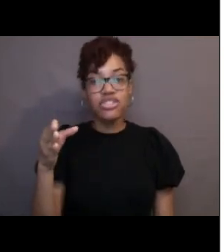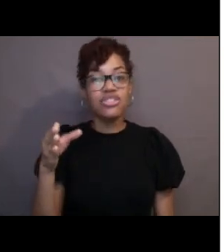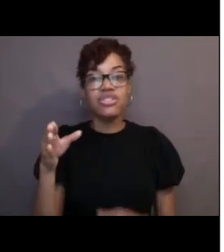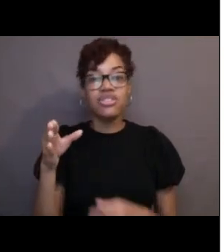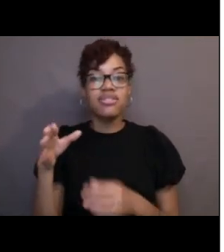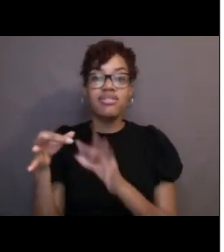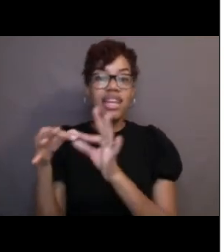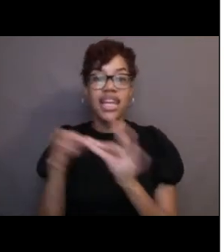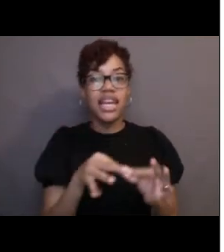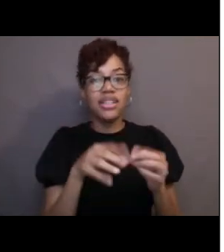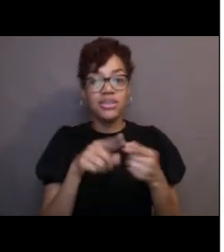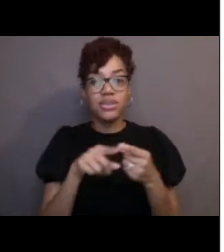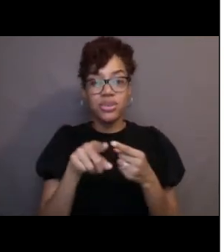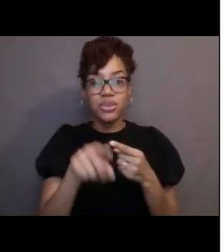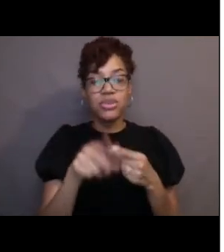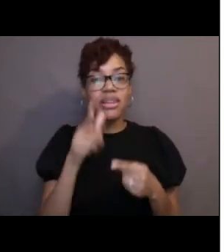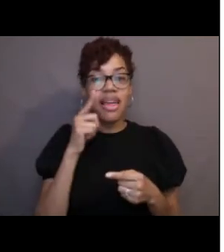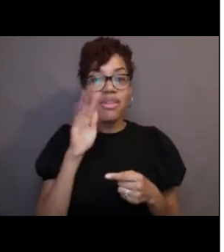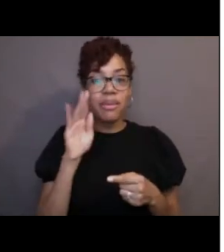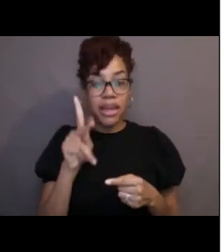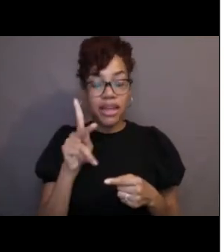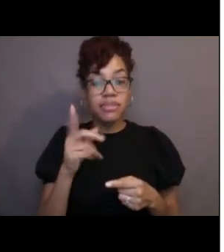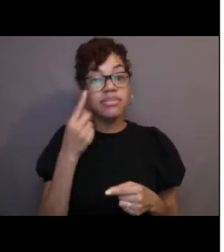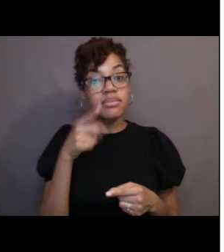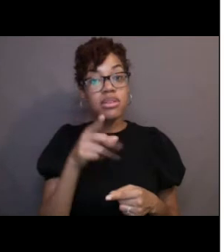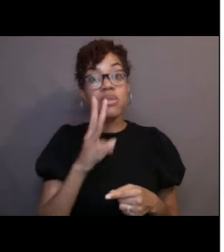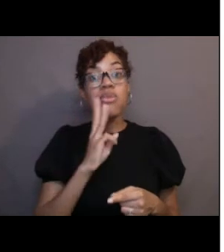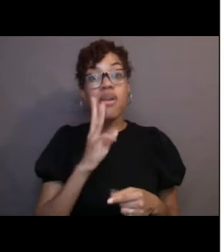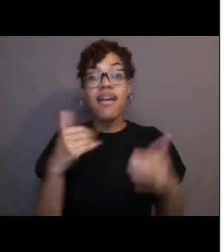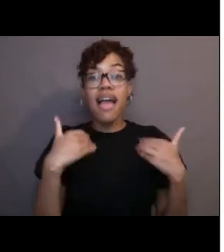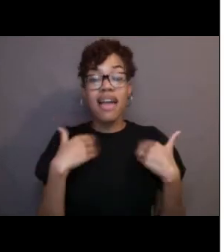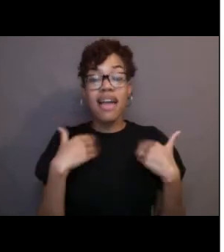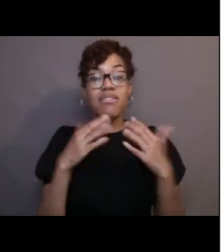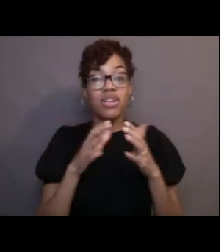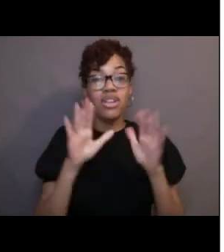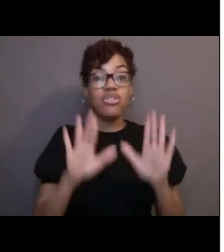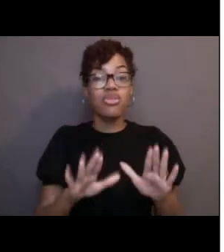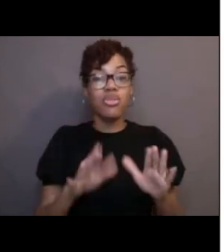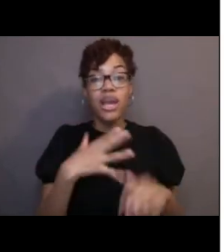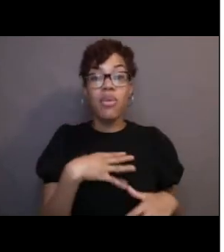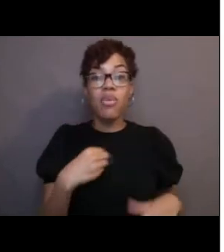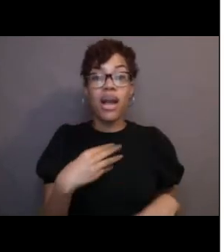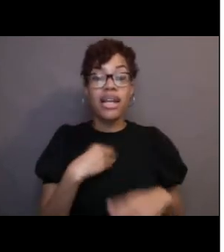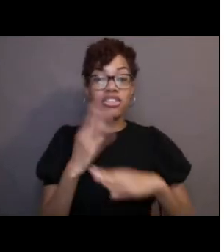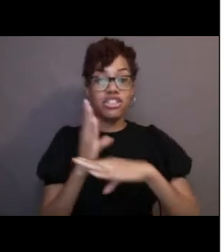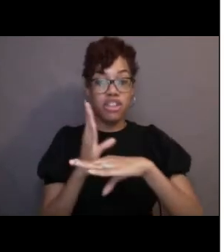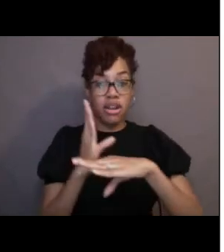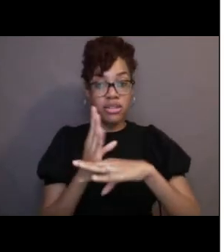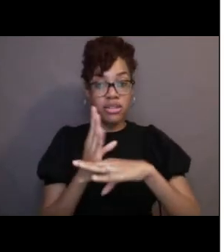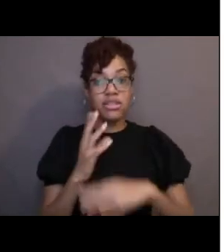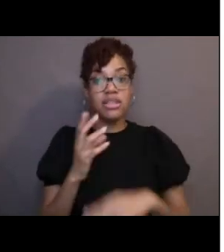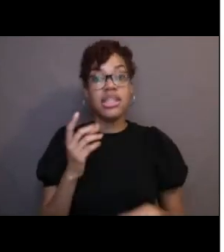The waters that we're in right there have great (chuckles) white sharks. And so if you want to be something to avoid getting eaten by a great shark,